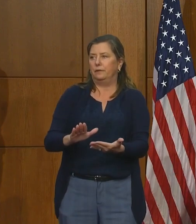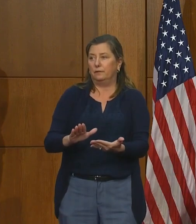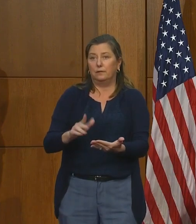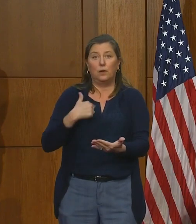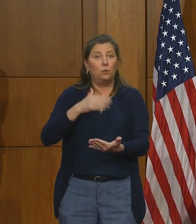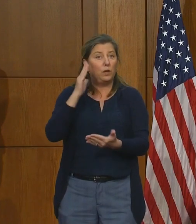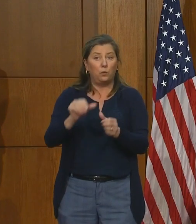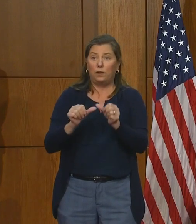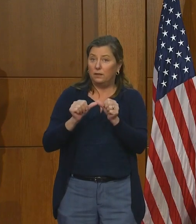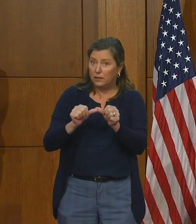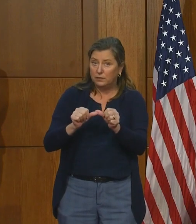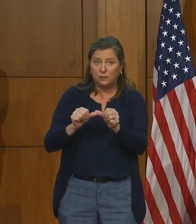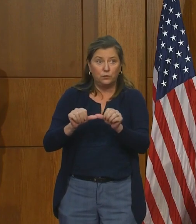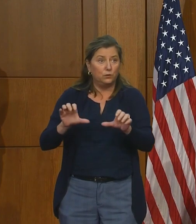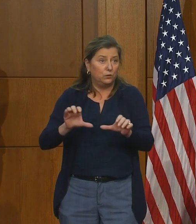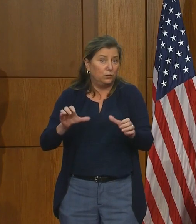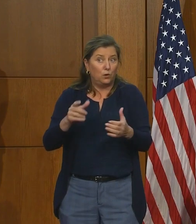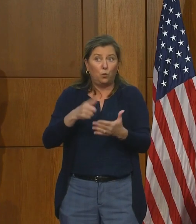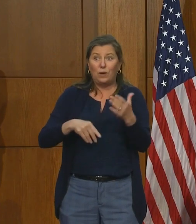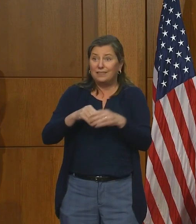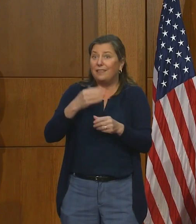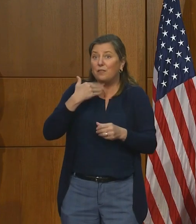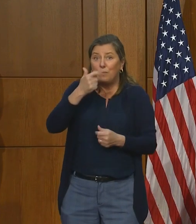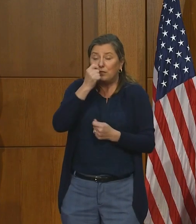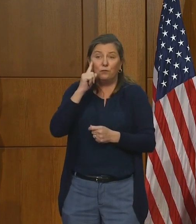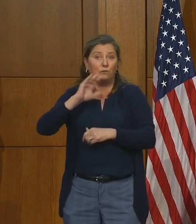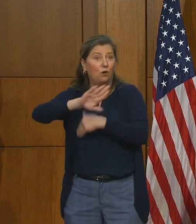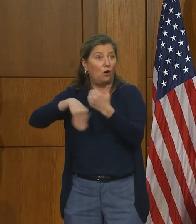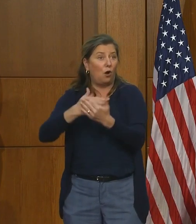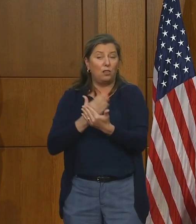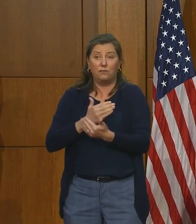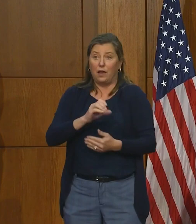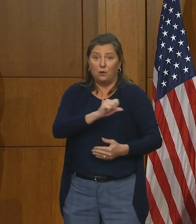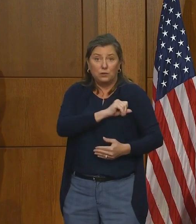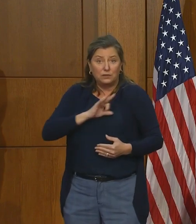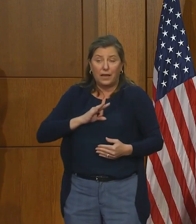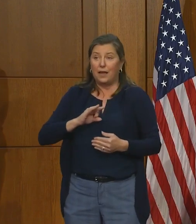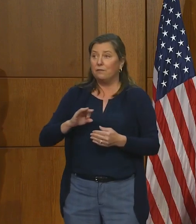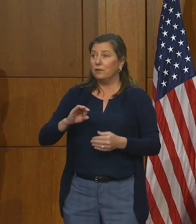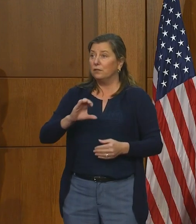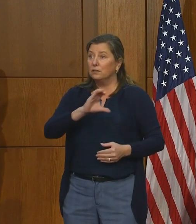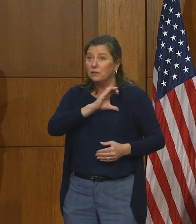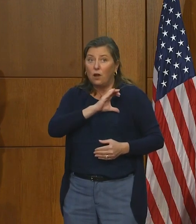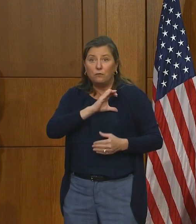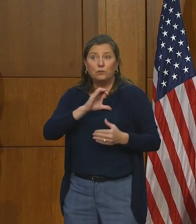OPPORTUNITY SPREAD THE VIRUS SO WILL CONTINUE. TO WHAT'S IN THE